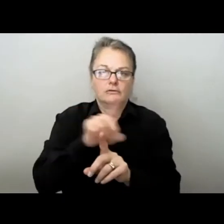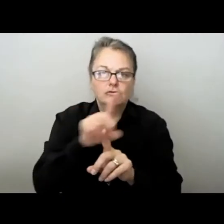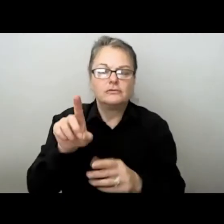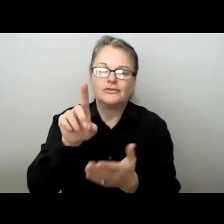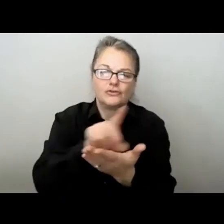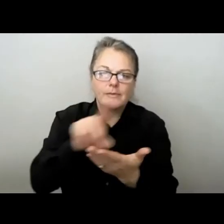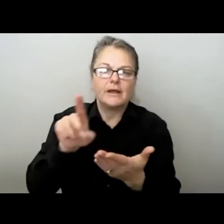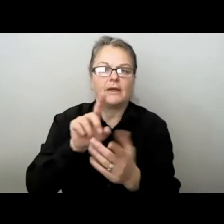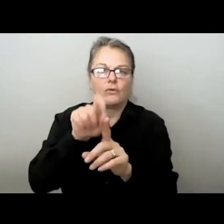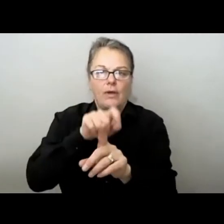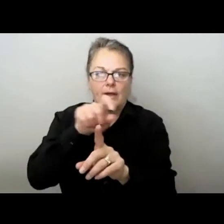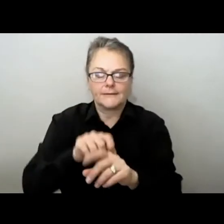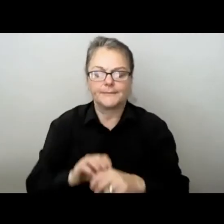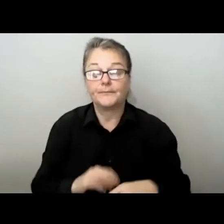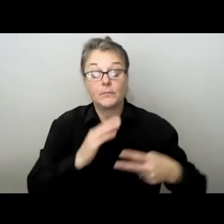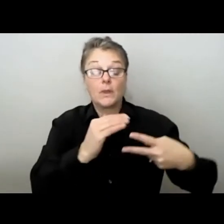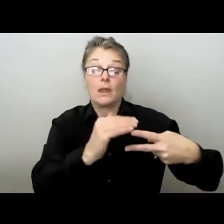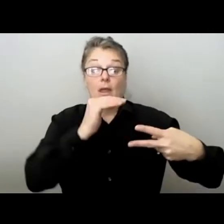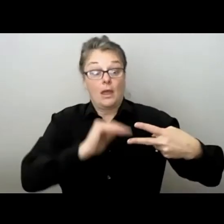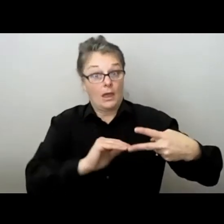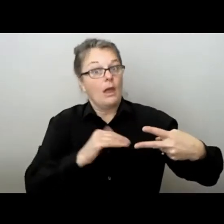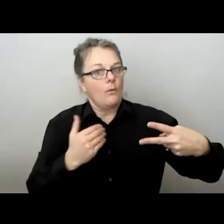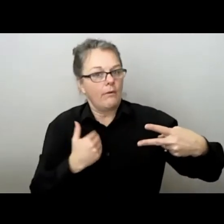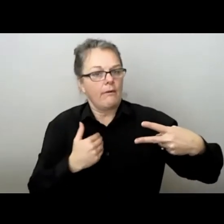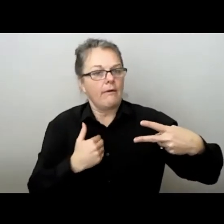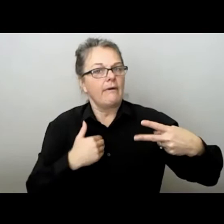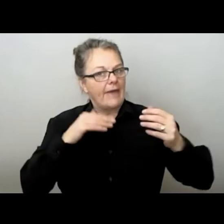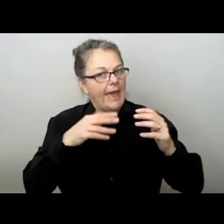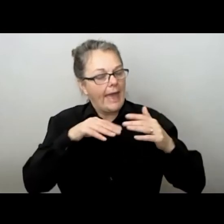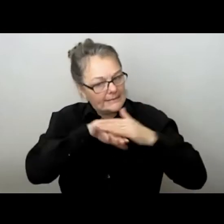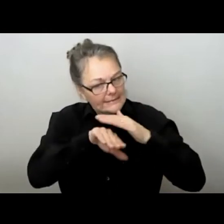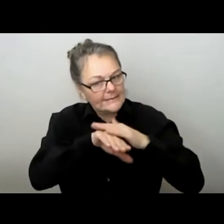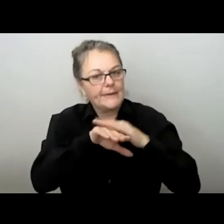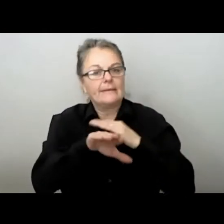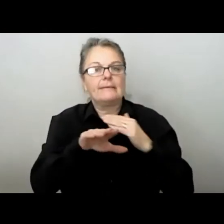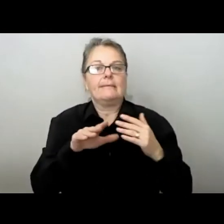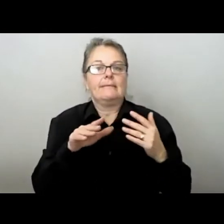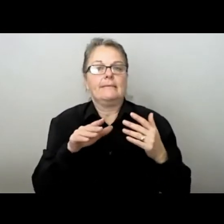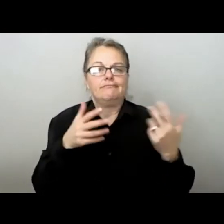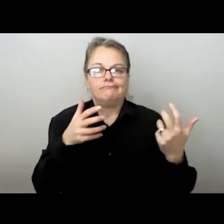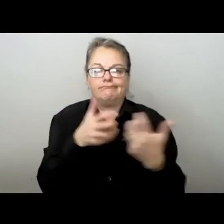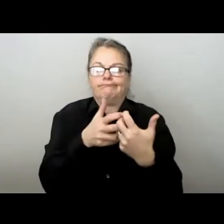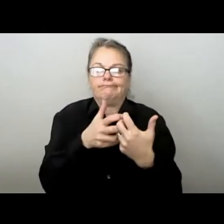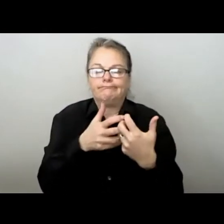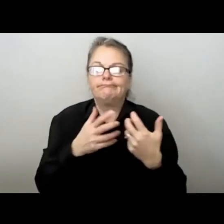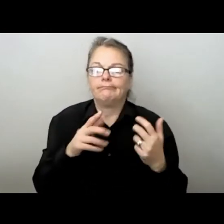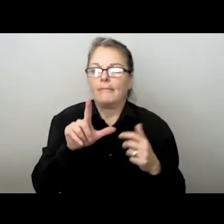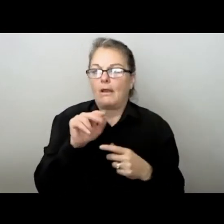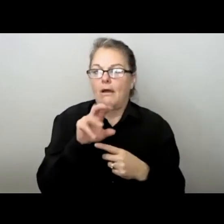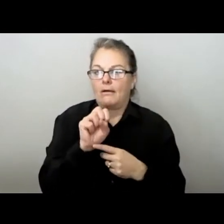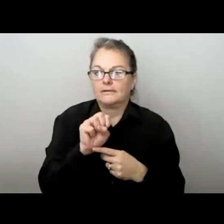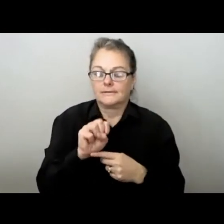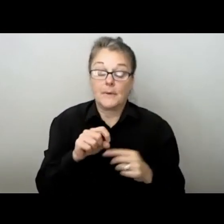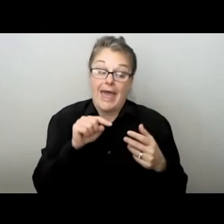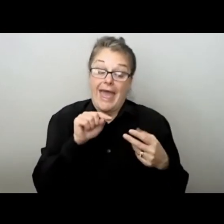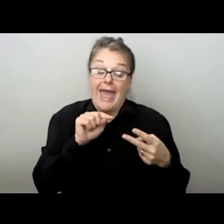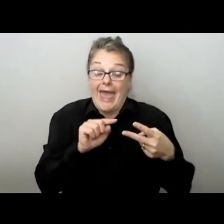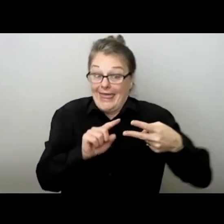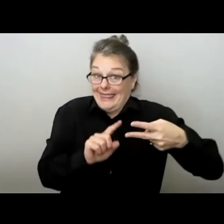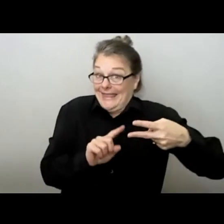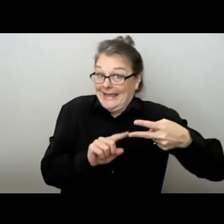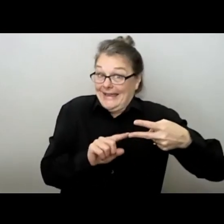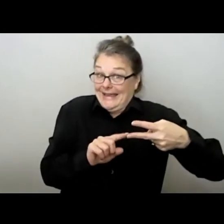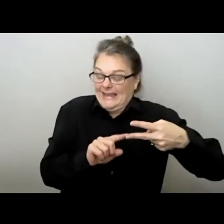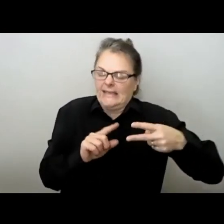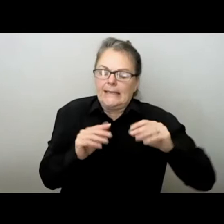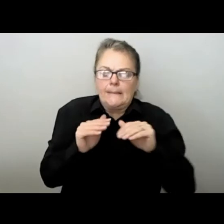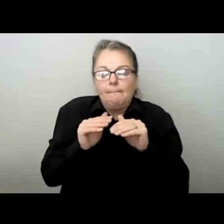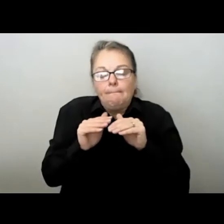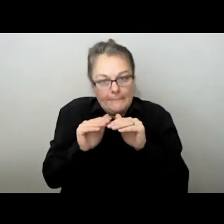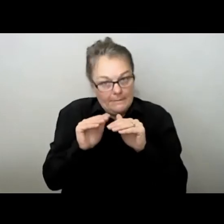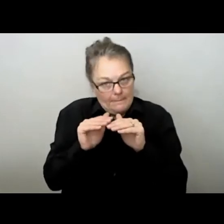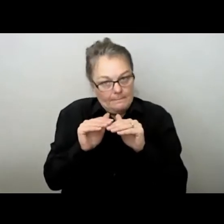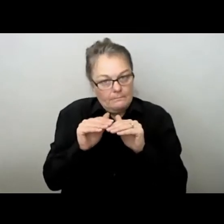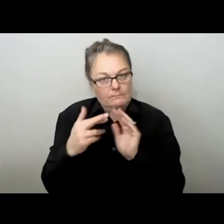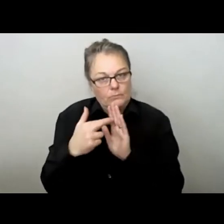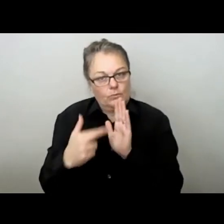NOW THOSE LAWS SET OUT THE MINIMUM BASIC RULES THAT BUSINESSES HAVE TO FOLLOW IN,